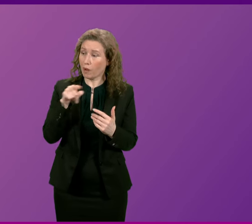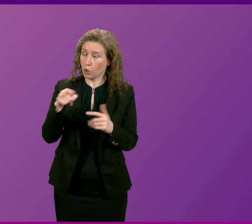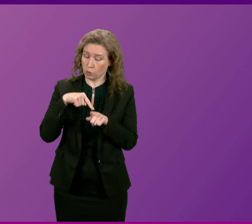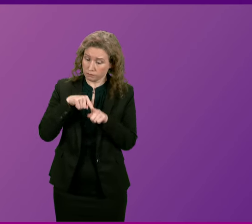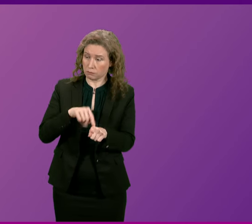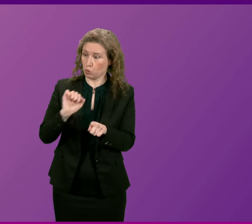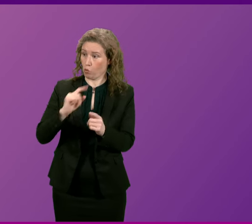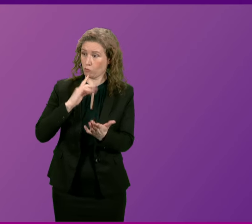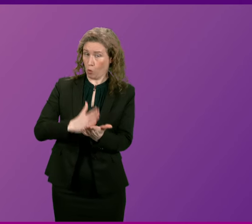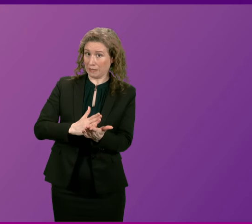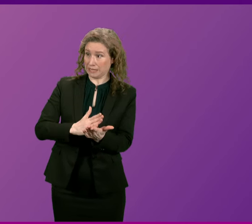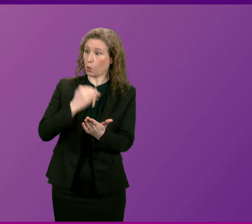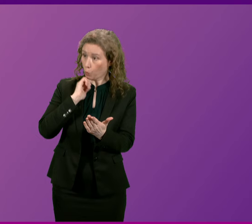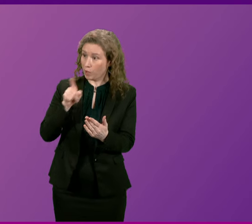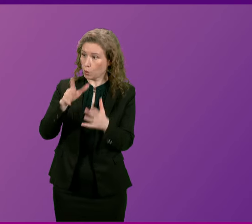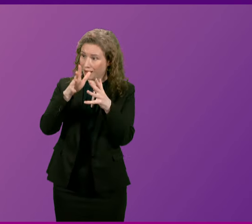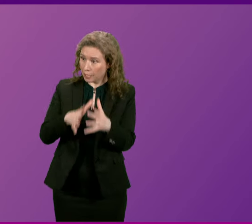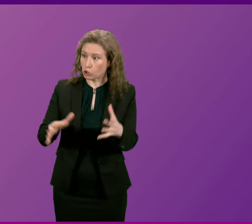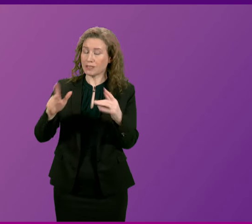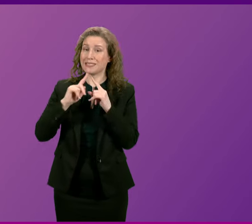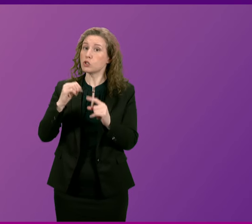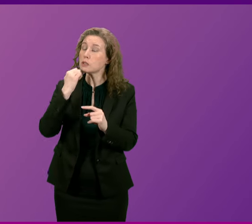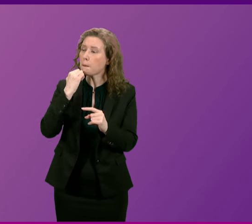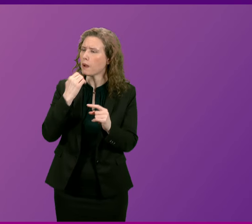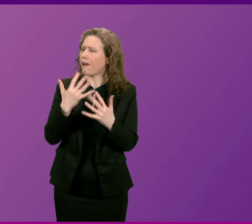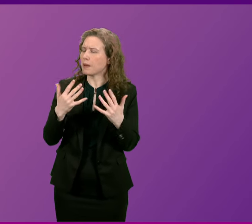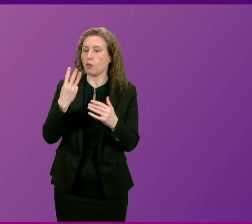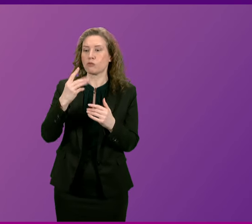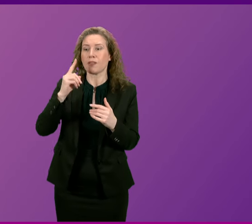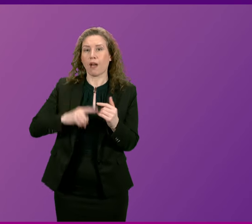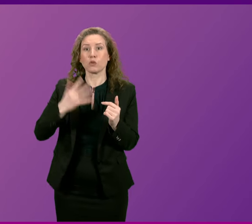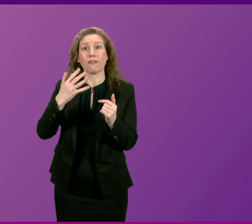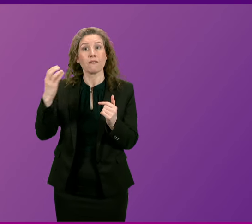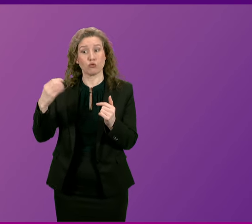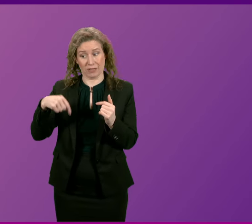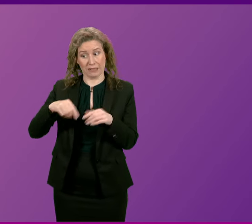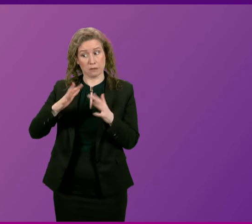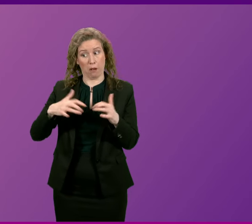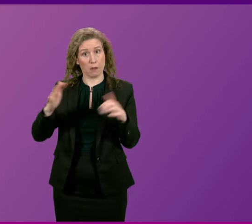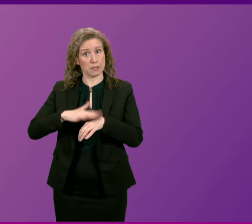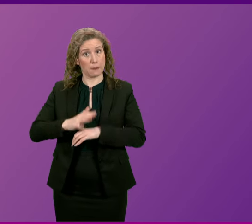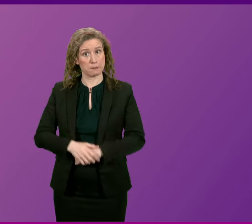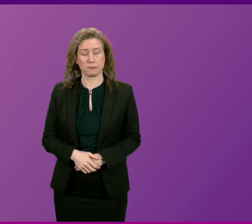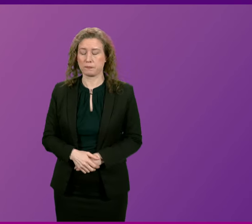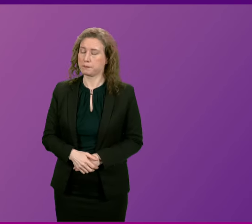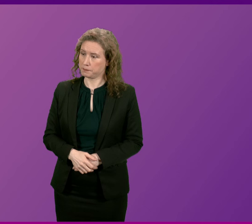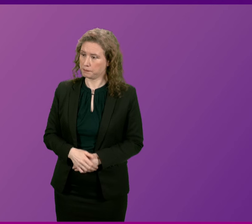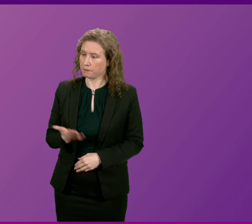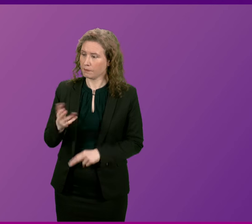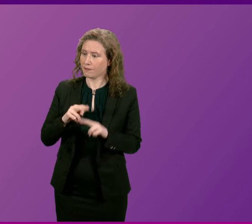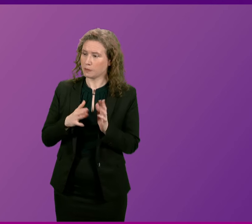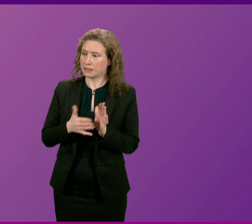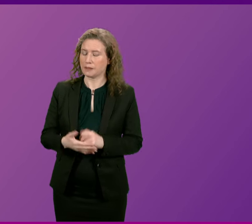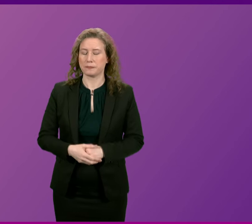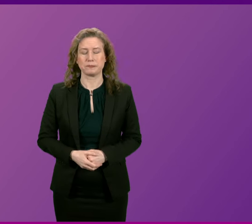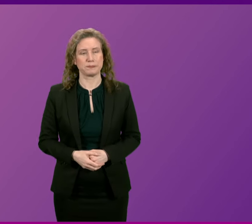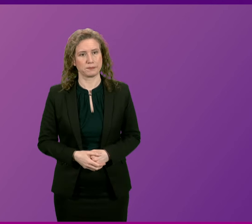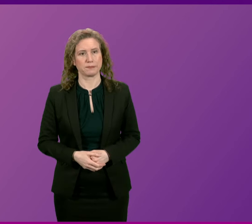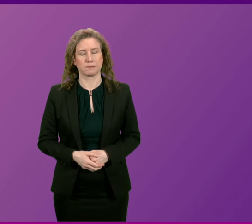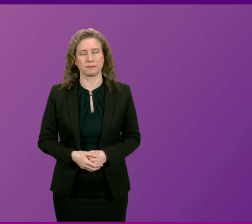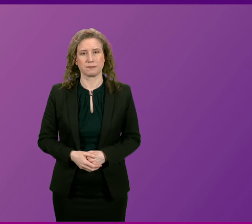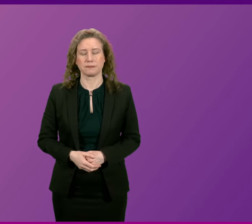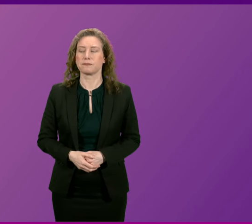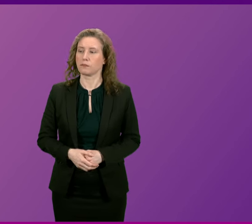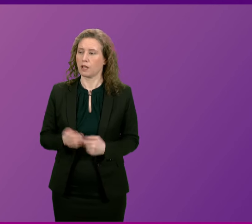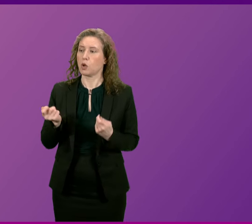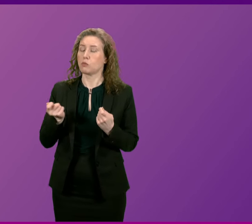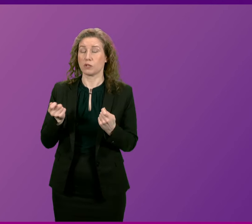his promise to increase teacher numbers by 3,500 in this parliamentary session?